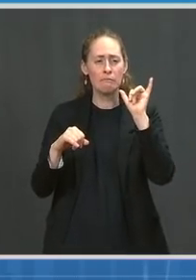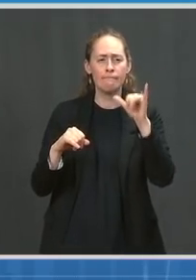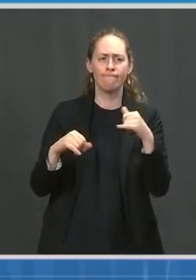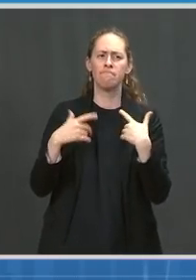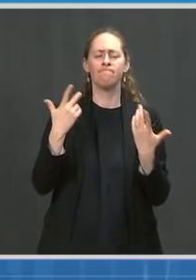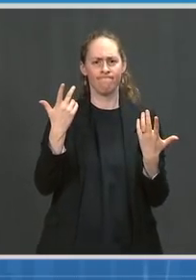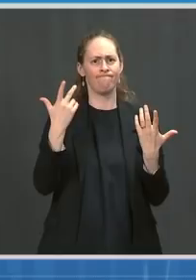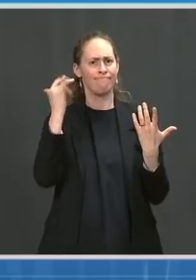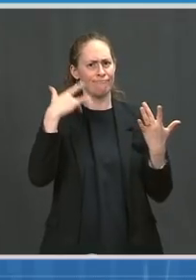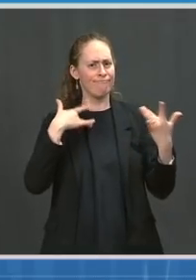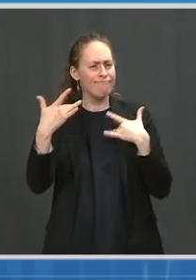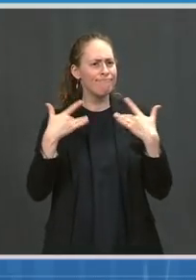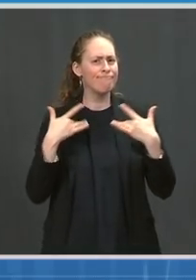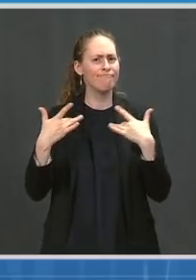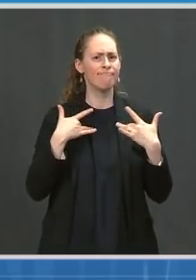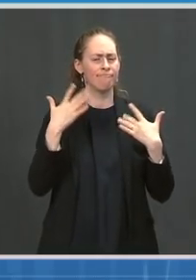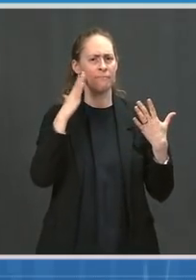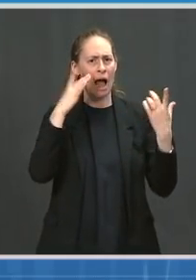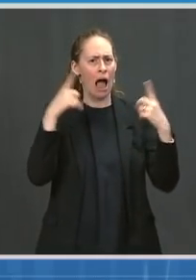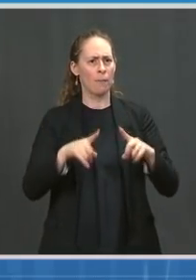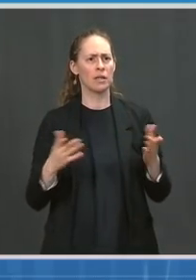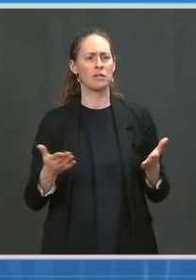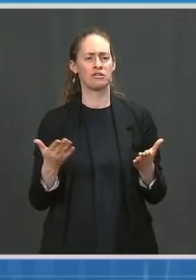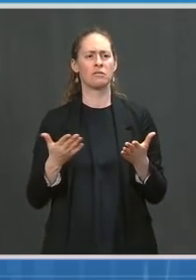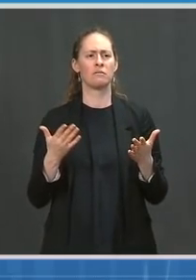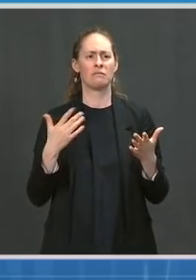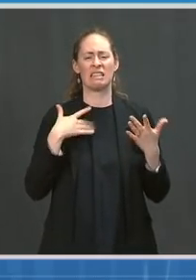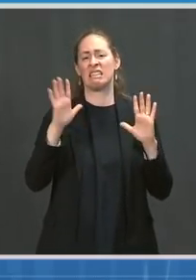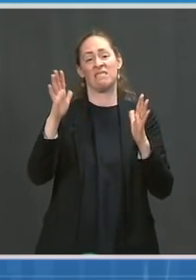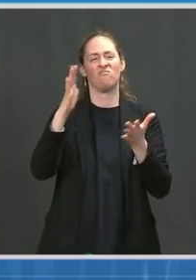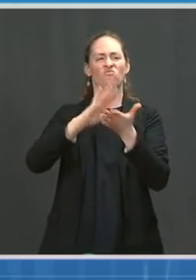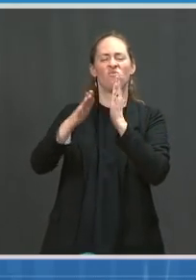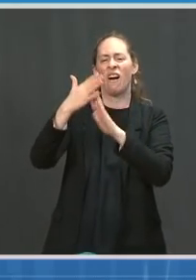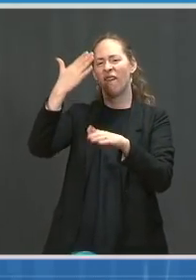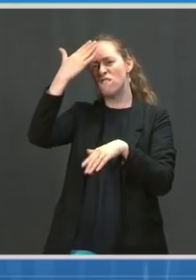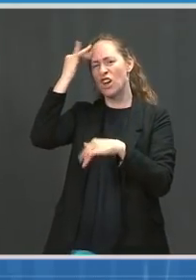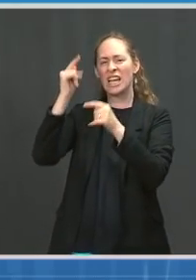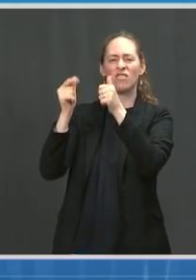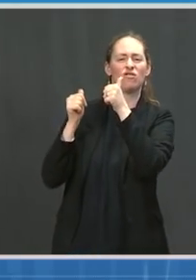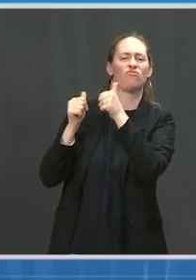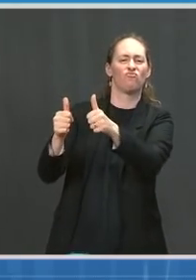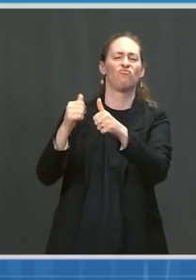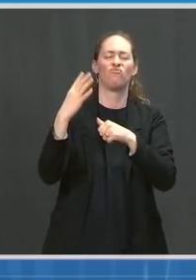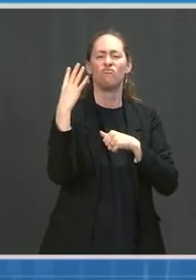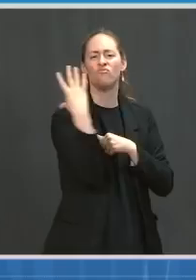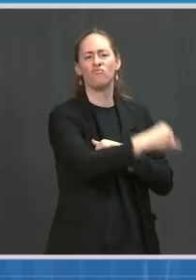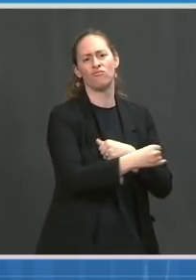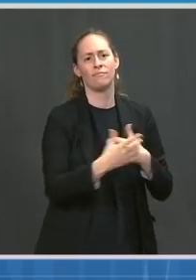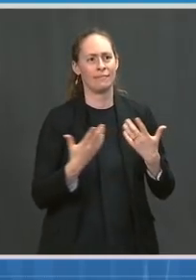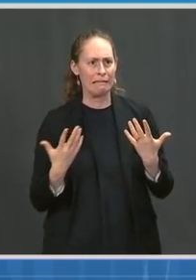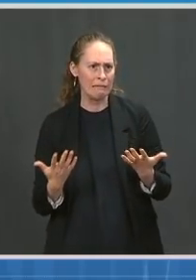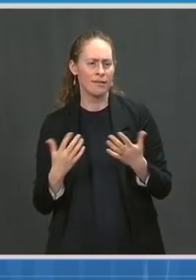essentially, extrapolate that to the issue of hesitancy not only for this vaccine,